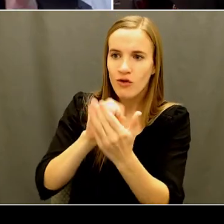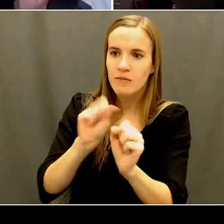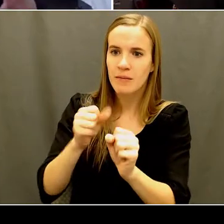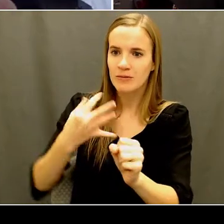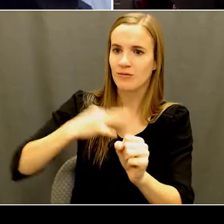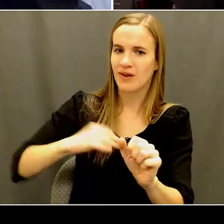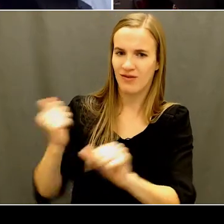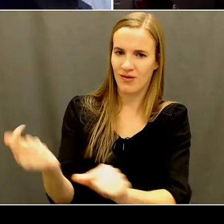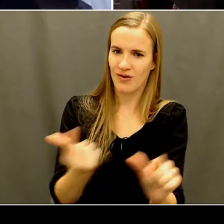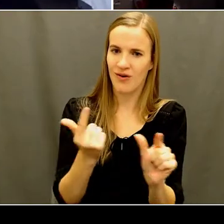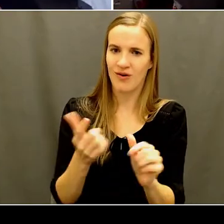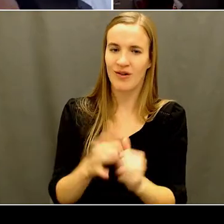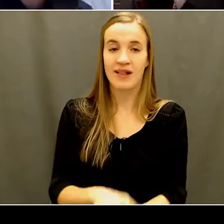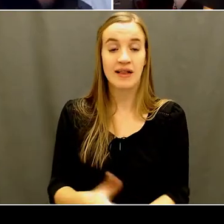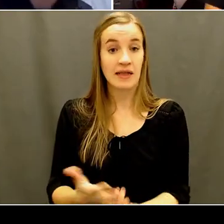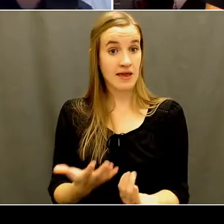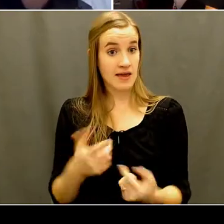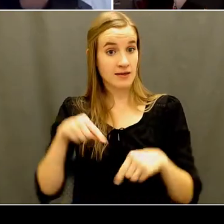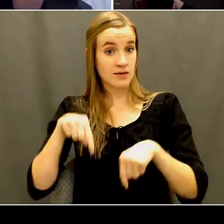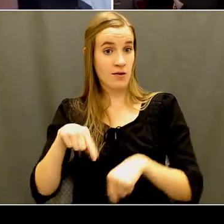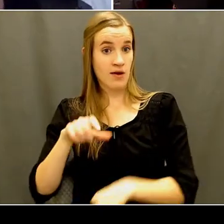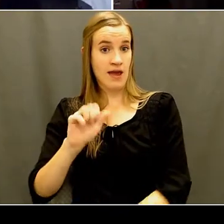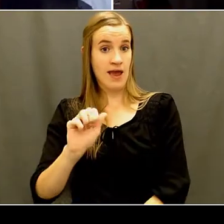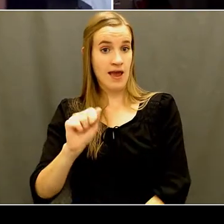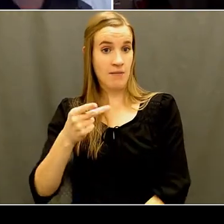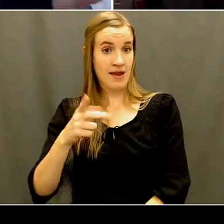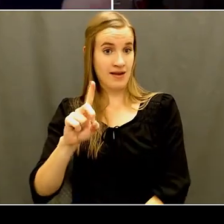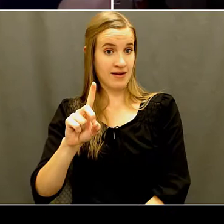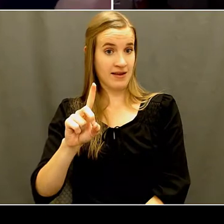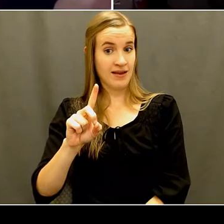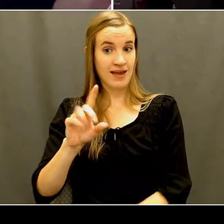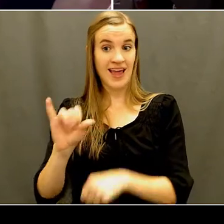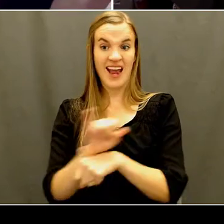catalyzes, that right? You're connecting with people who have vastly different